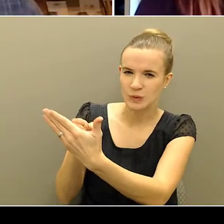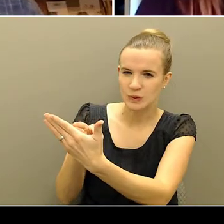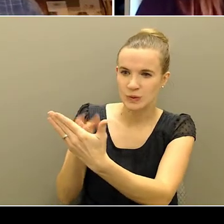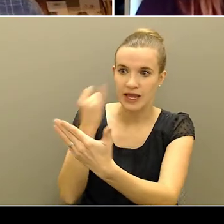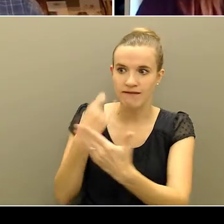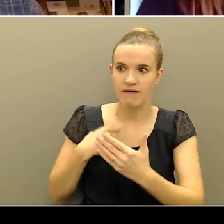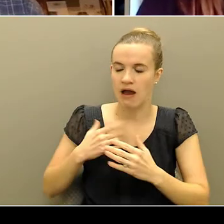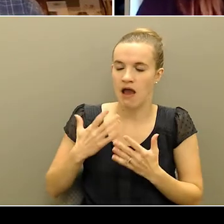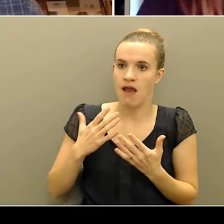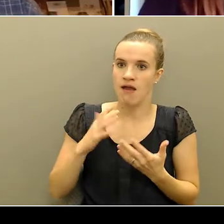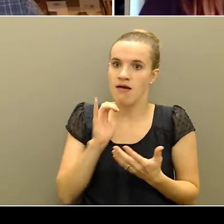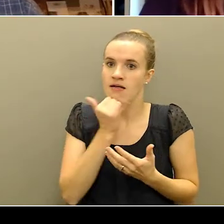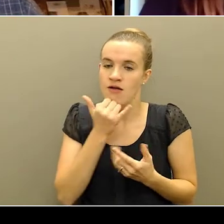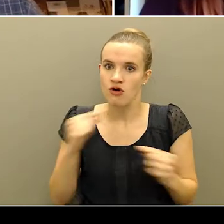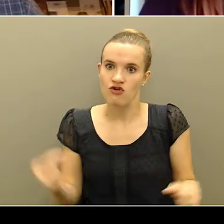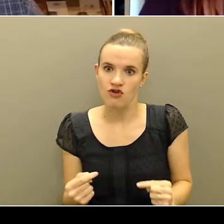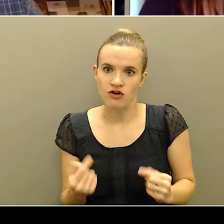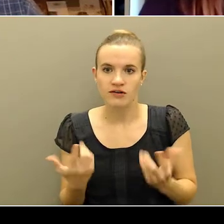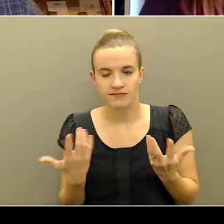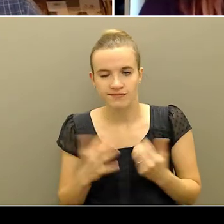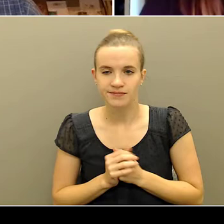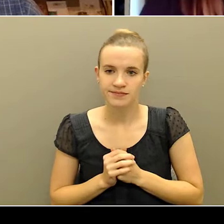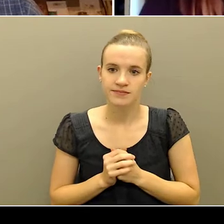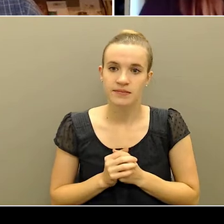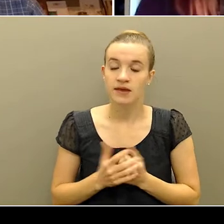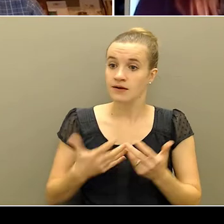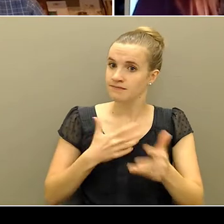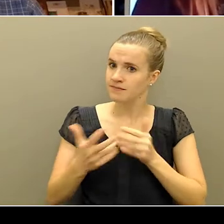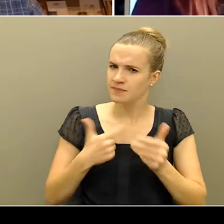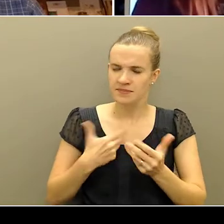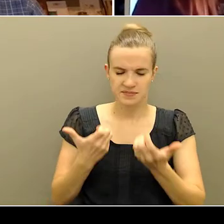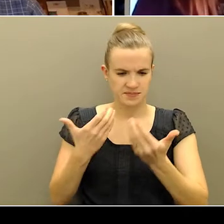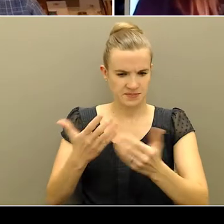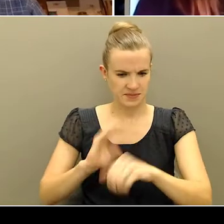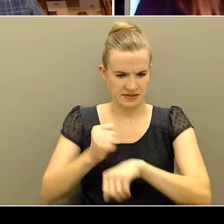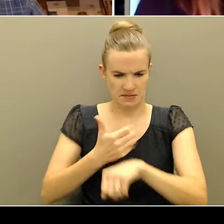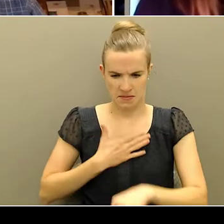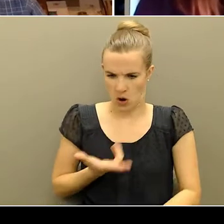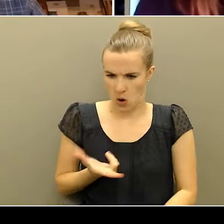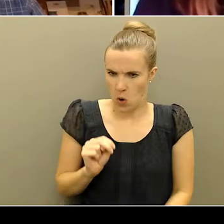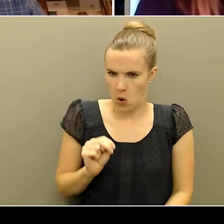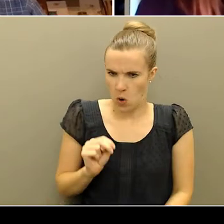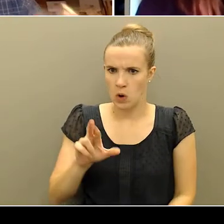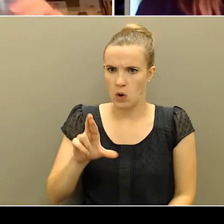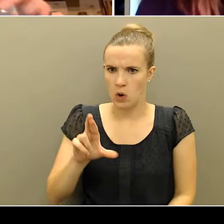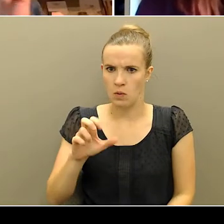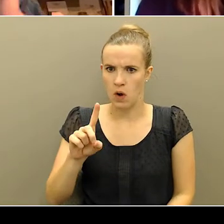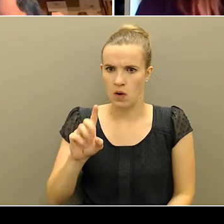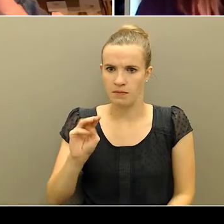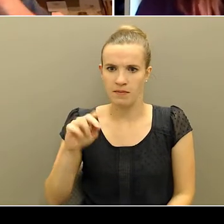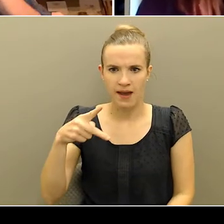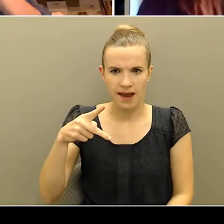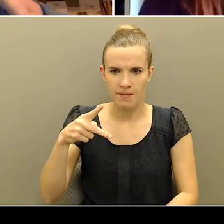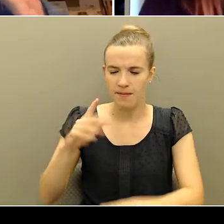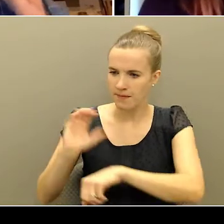wanted to, you know, create, create this roadmap that I could follow. And so I wanted you know, this was the platform, I wanted to create it for a worldwide